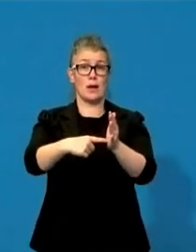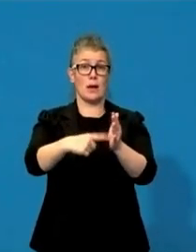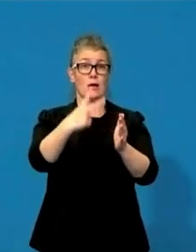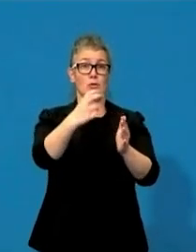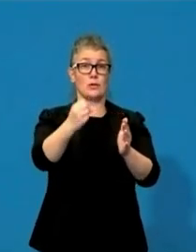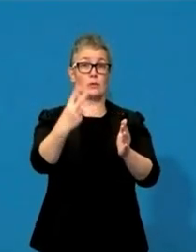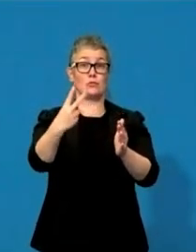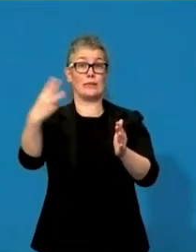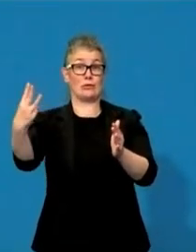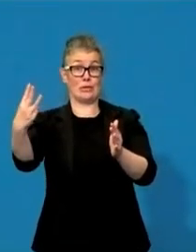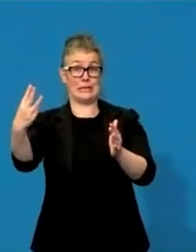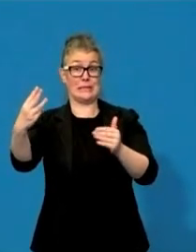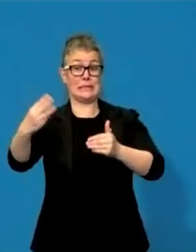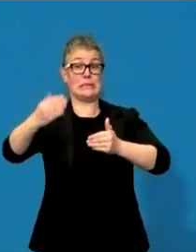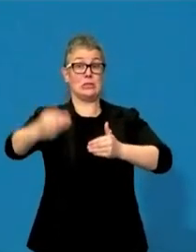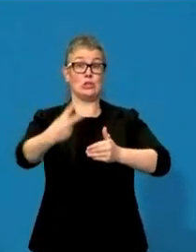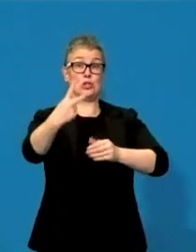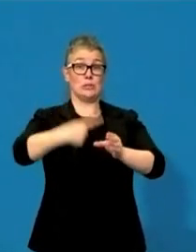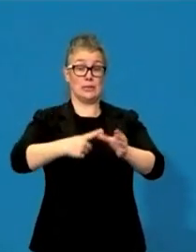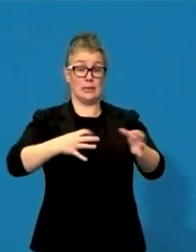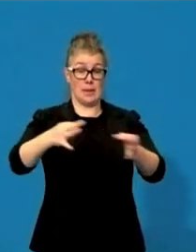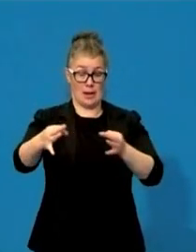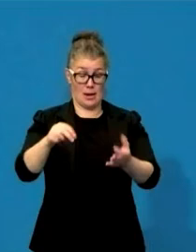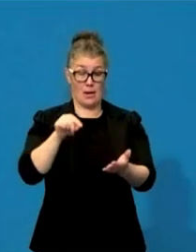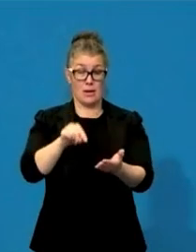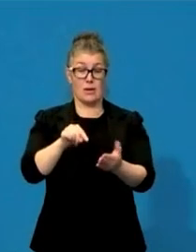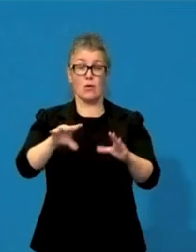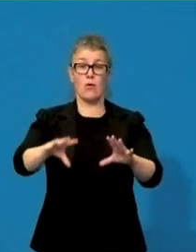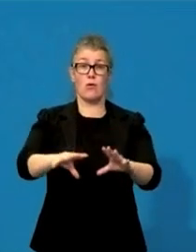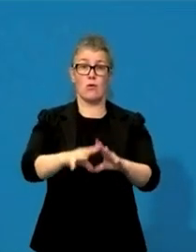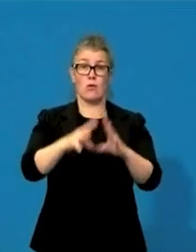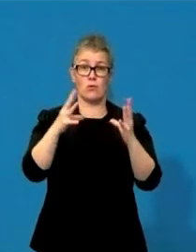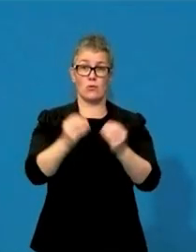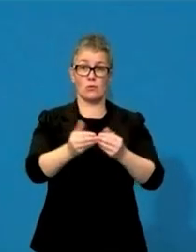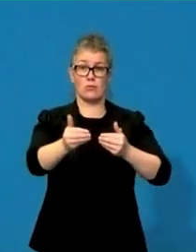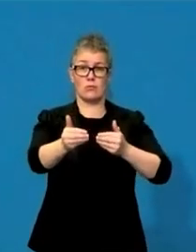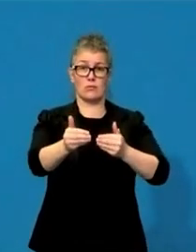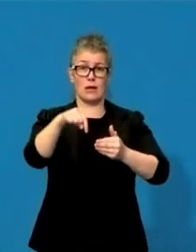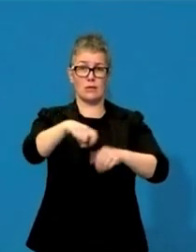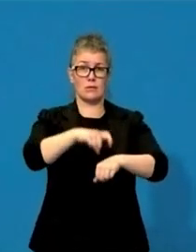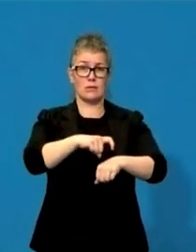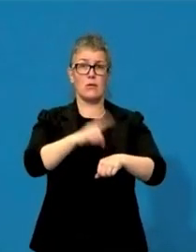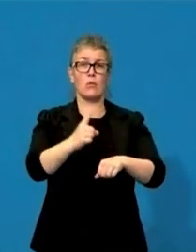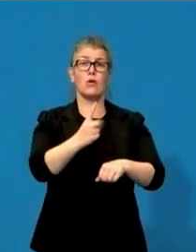And it provides for a total during that period of $248,000.